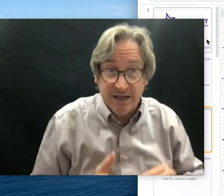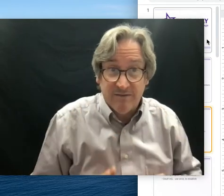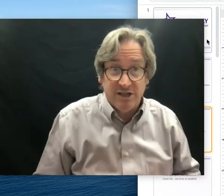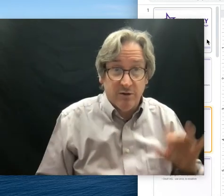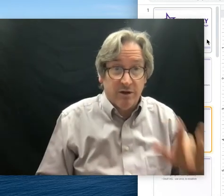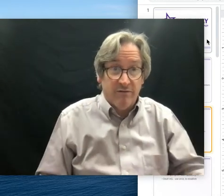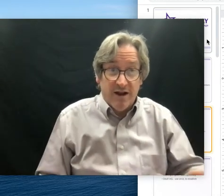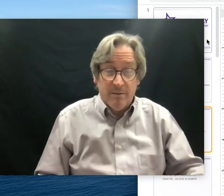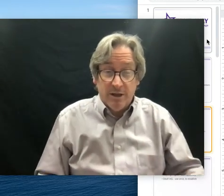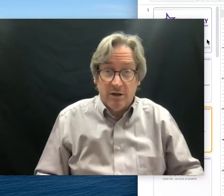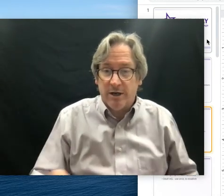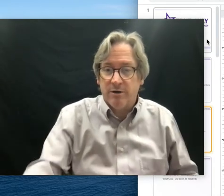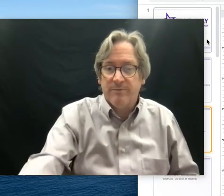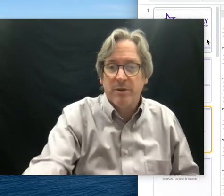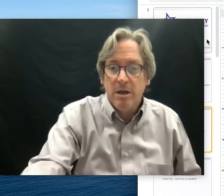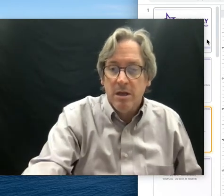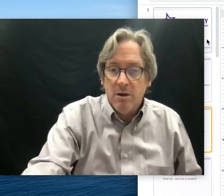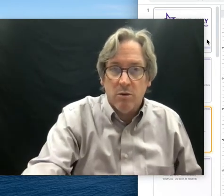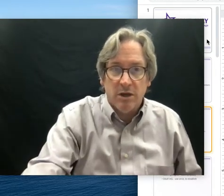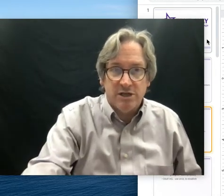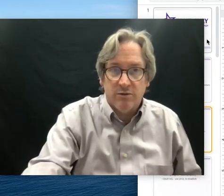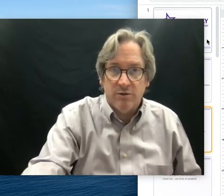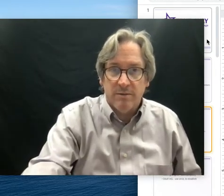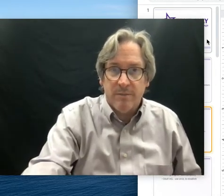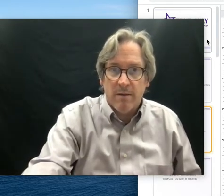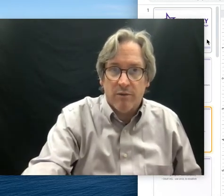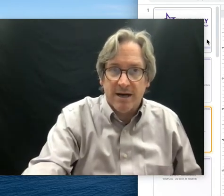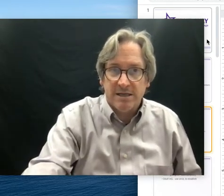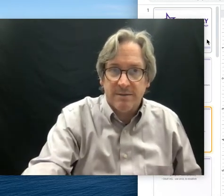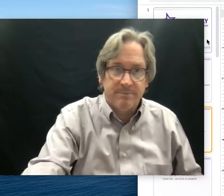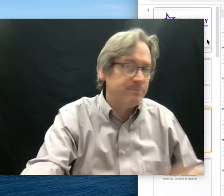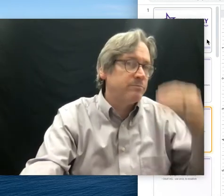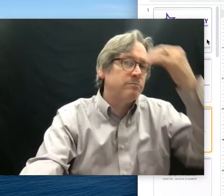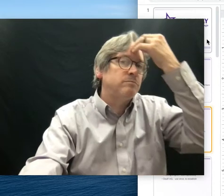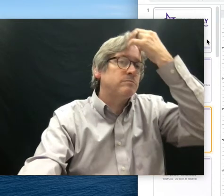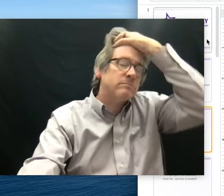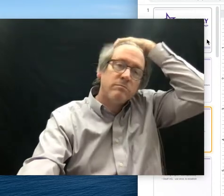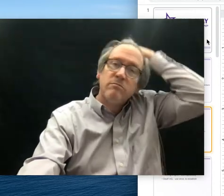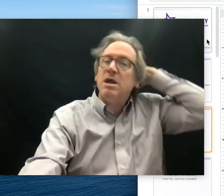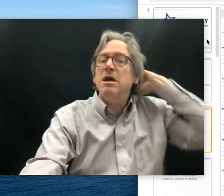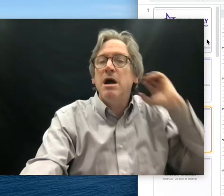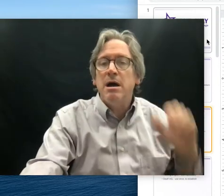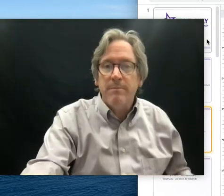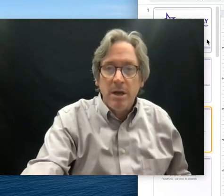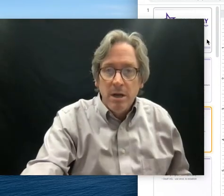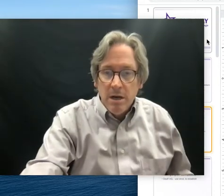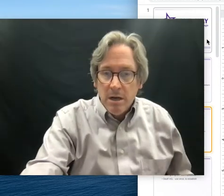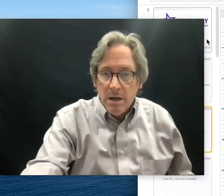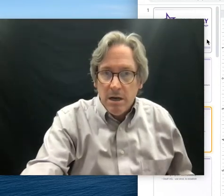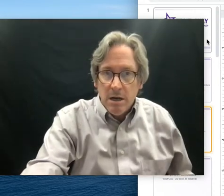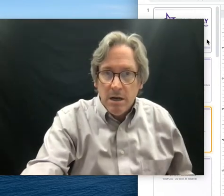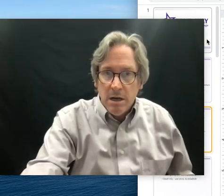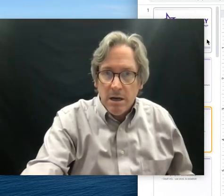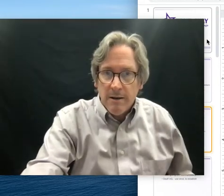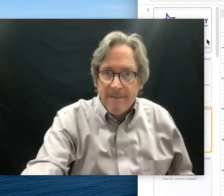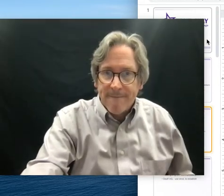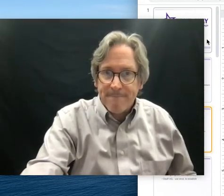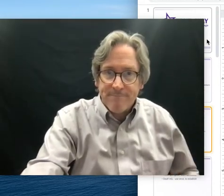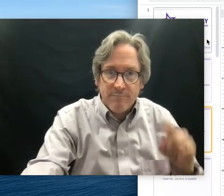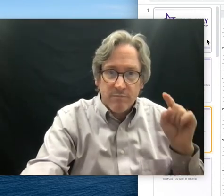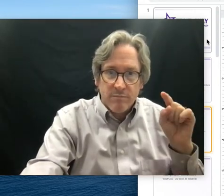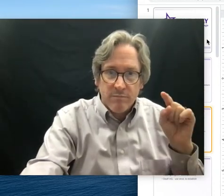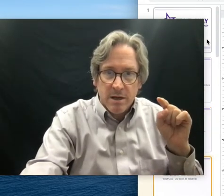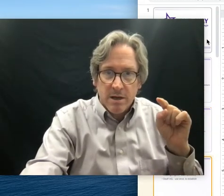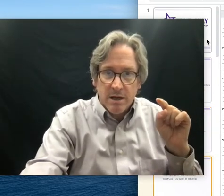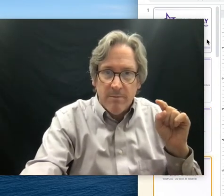gifs that you can find them a little quicker or at least go through them and practice them um